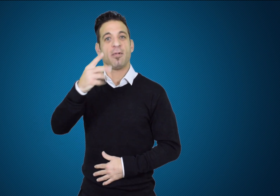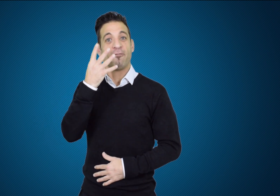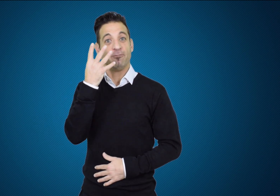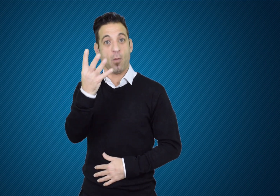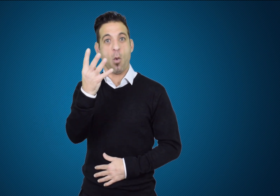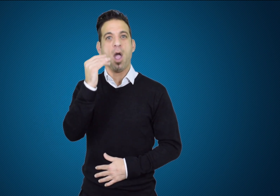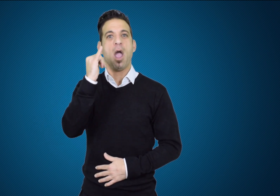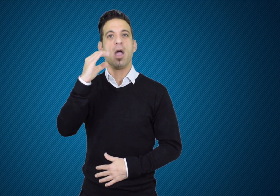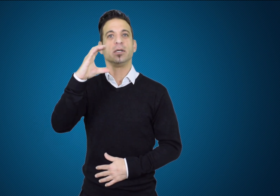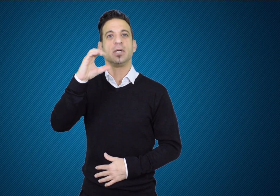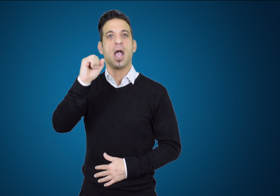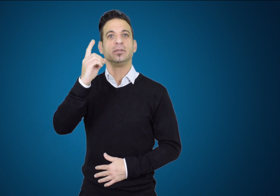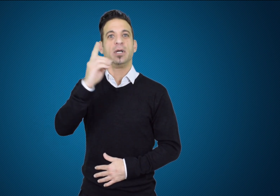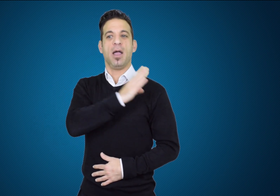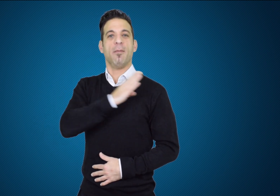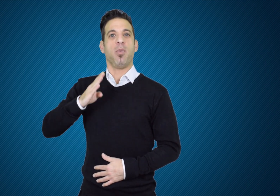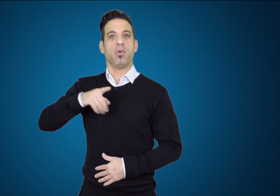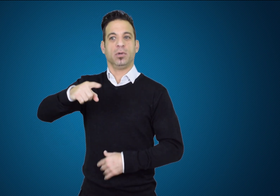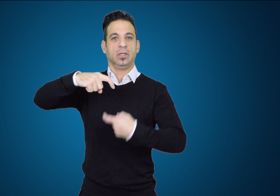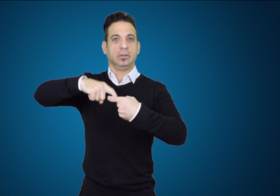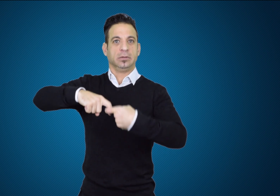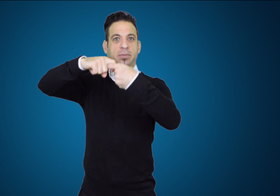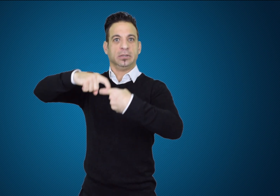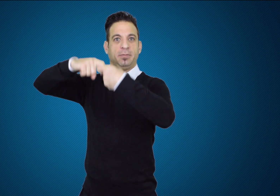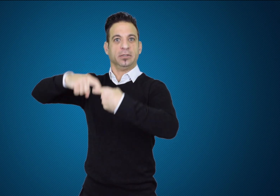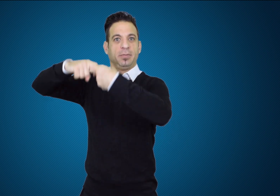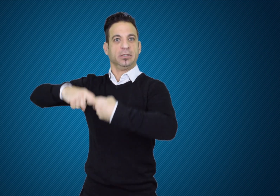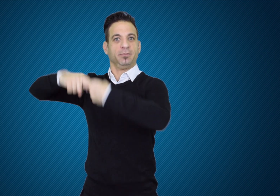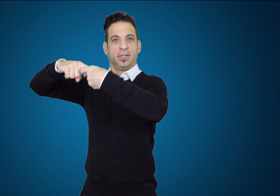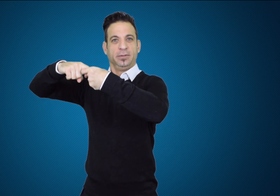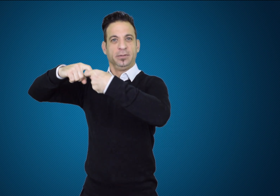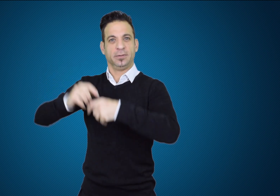four ICSD board members were suspended.